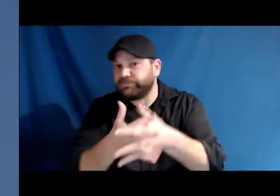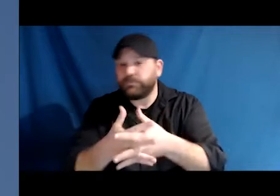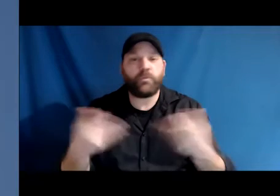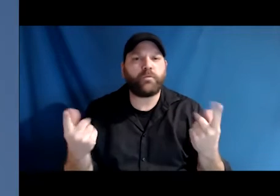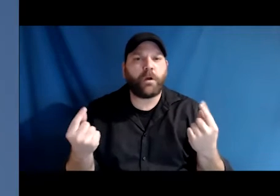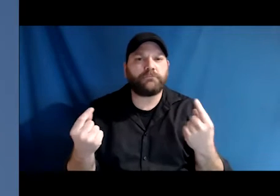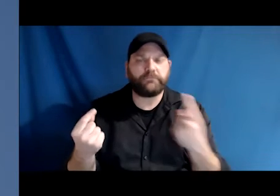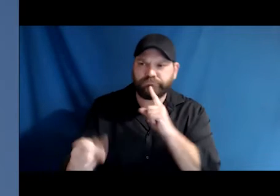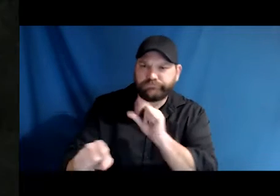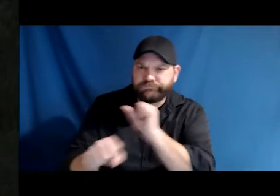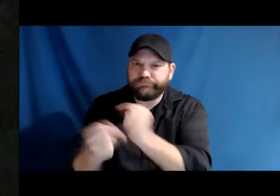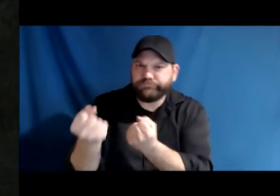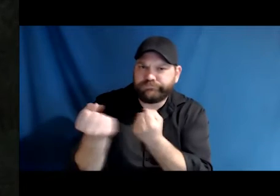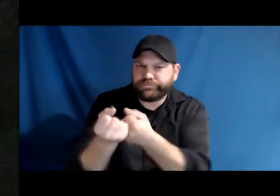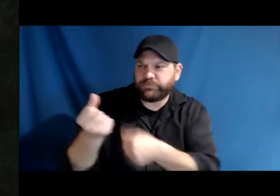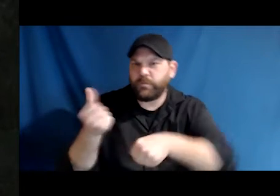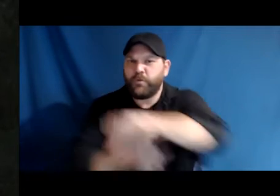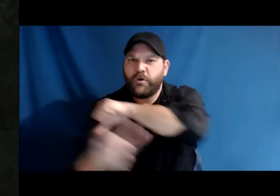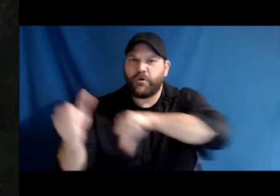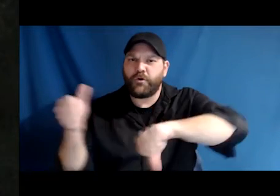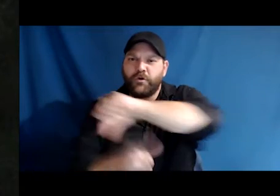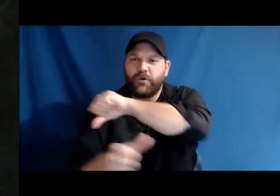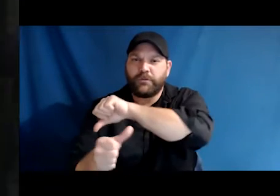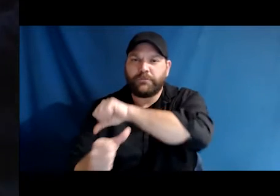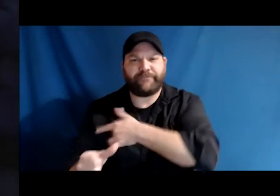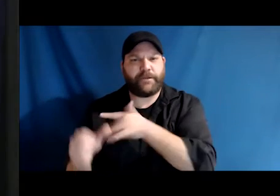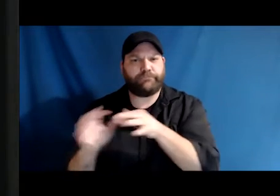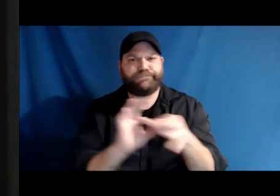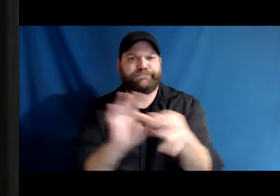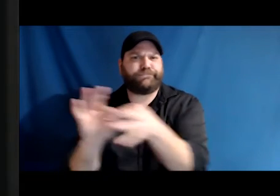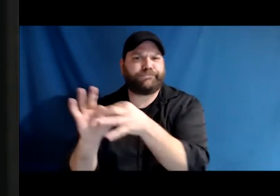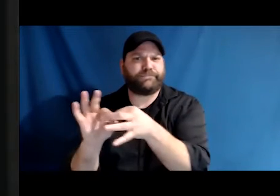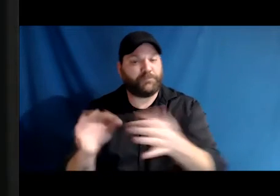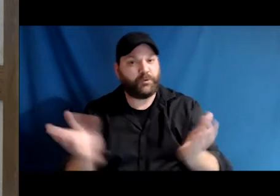Because you see, we are all still connected. Now, even more so.